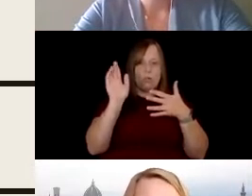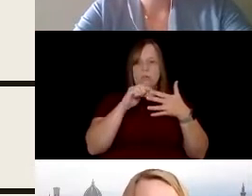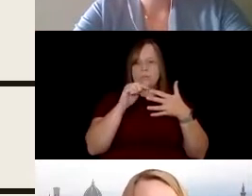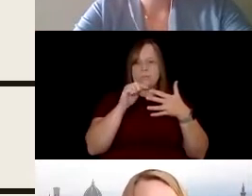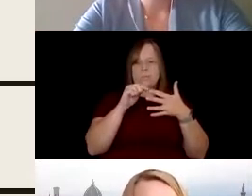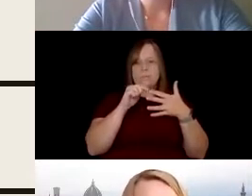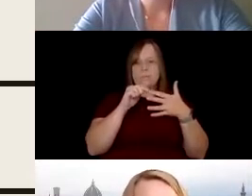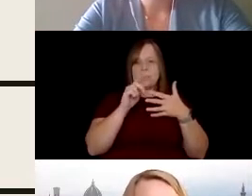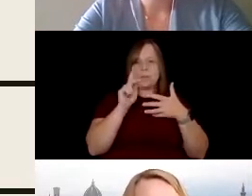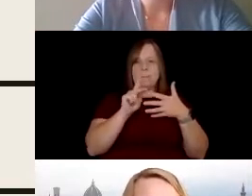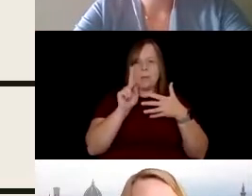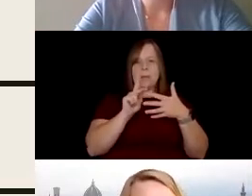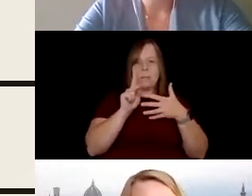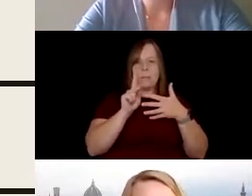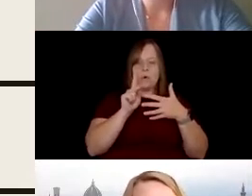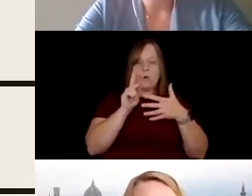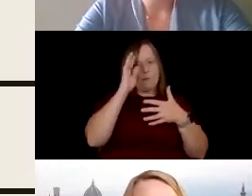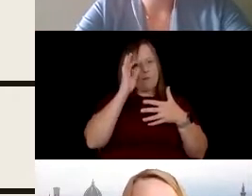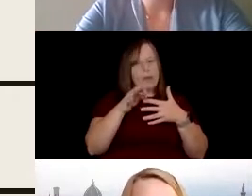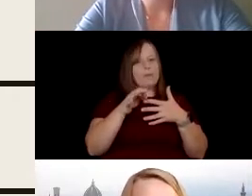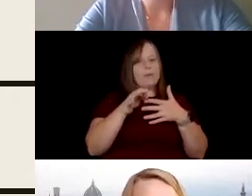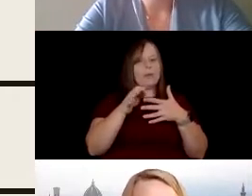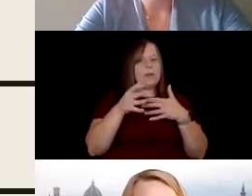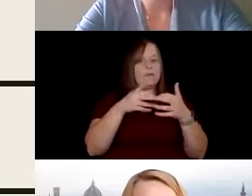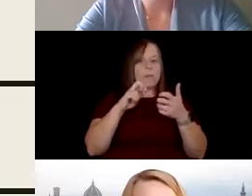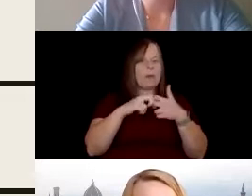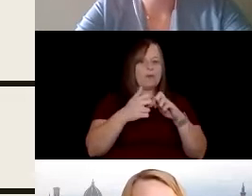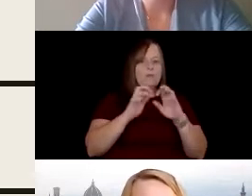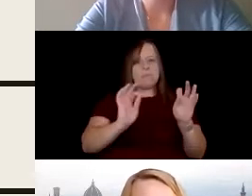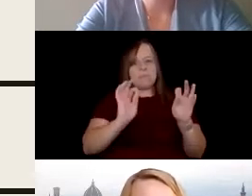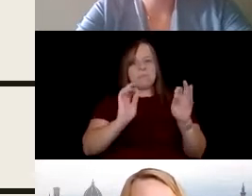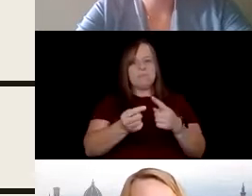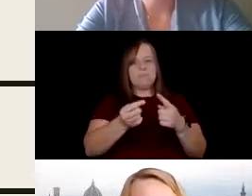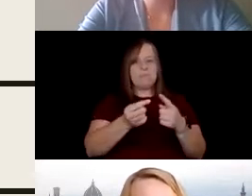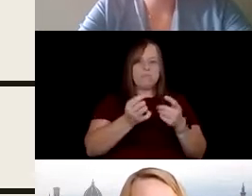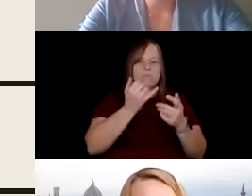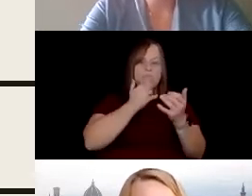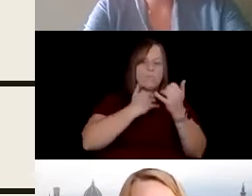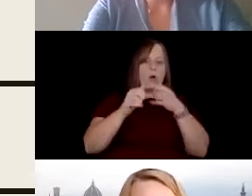which is for people who served faithfully despite issues like minor disciplinary infractions or training failures.